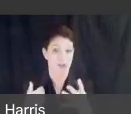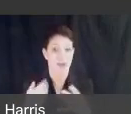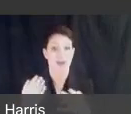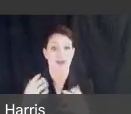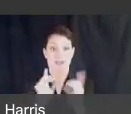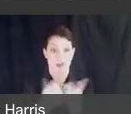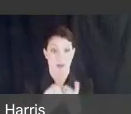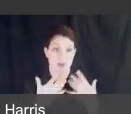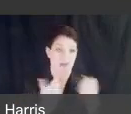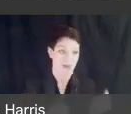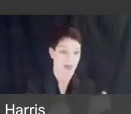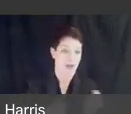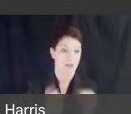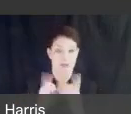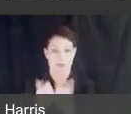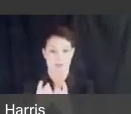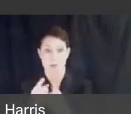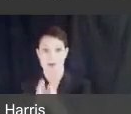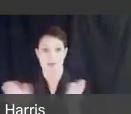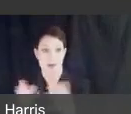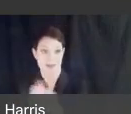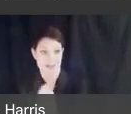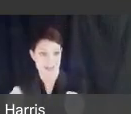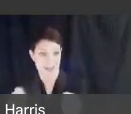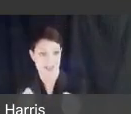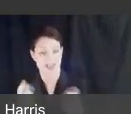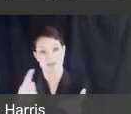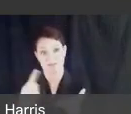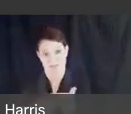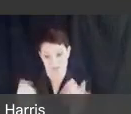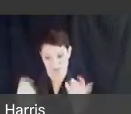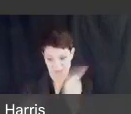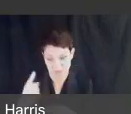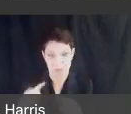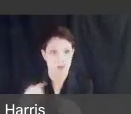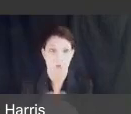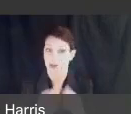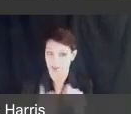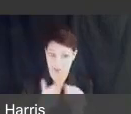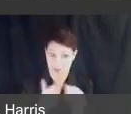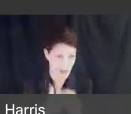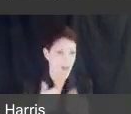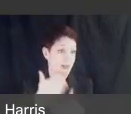and Departments of Public Safety. We have all been activating those plans, those pre-existing plans